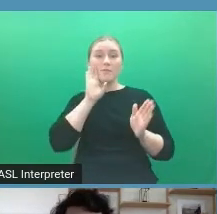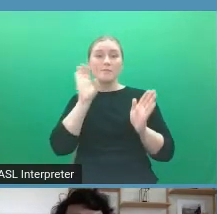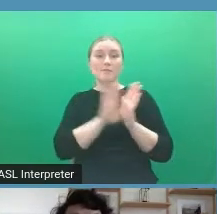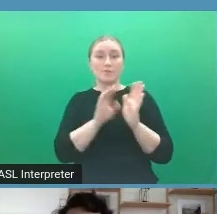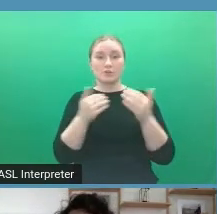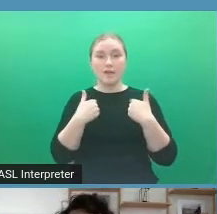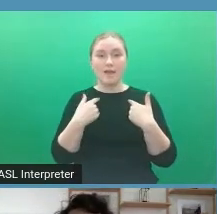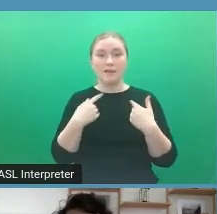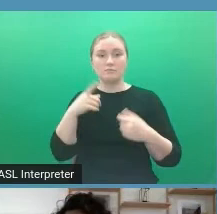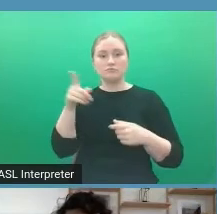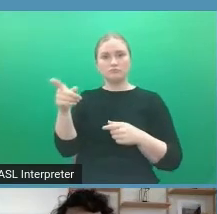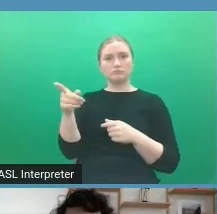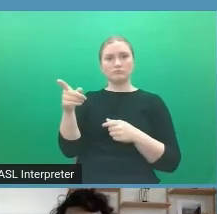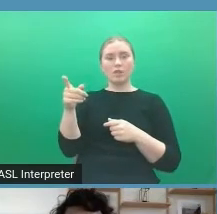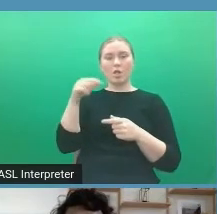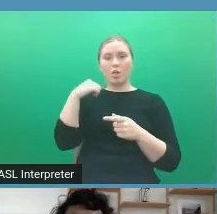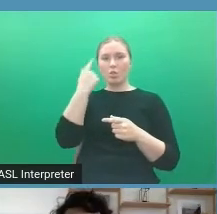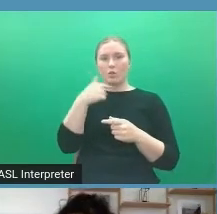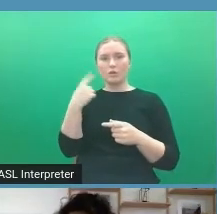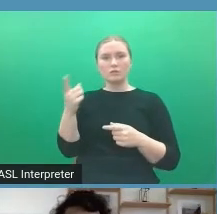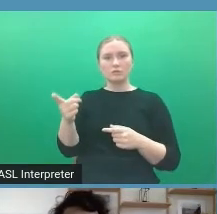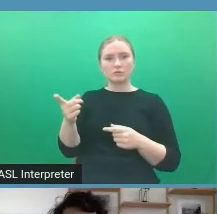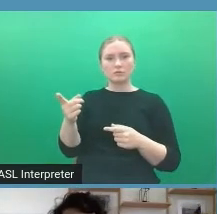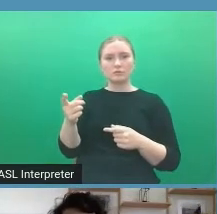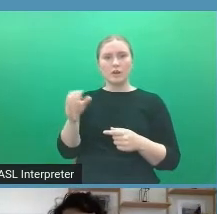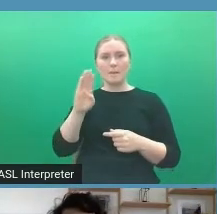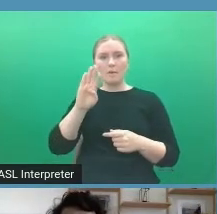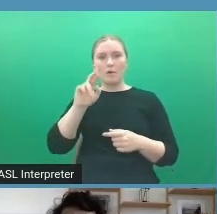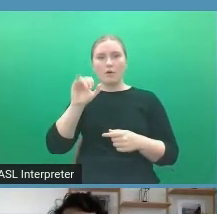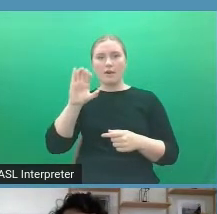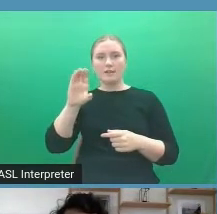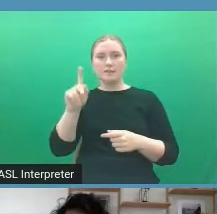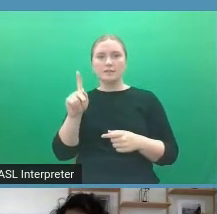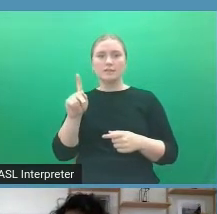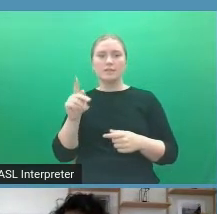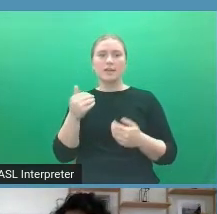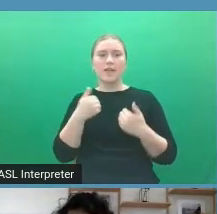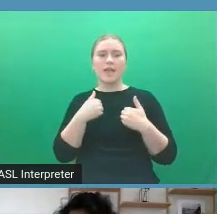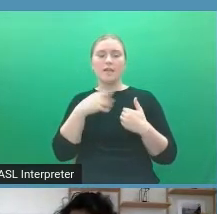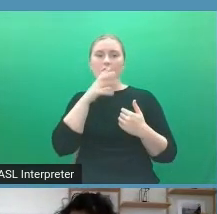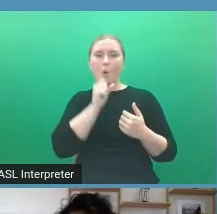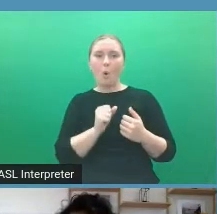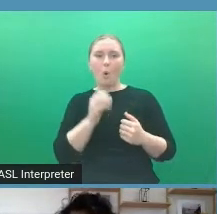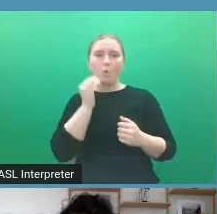these are some bricks from a turret of a historic house, this is out of Joplin, Missouri,